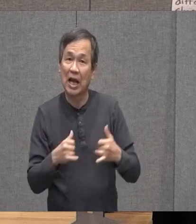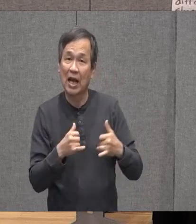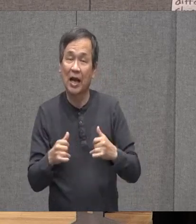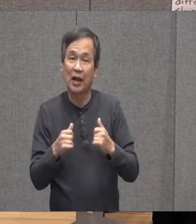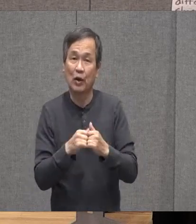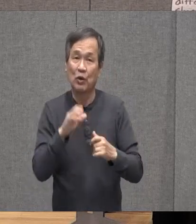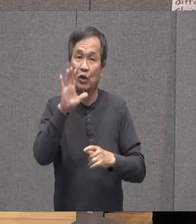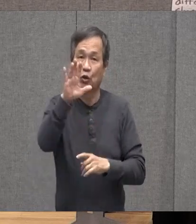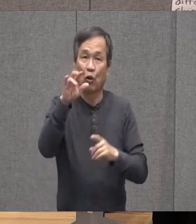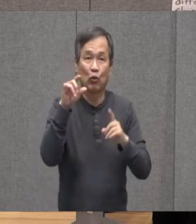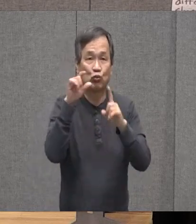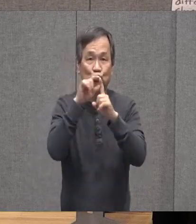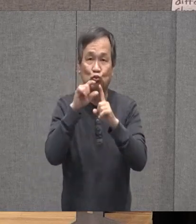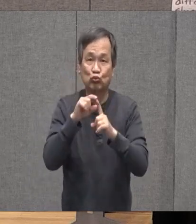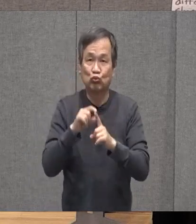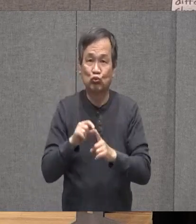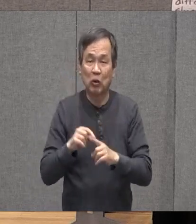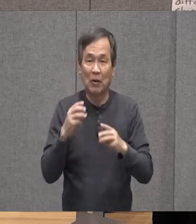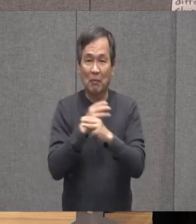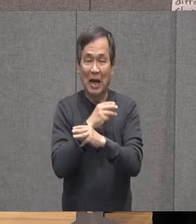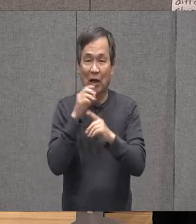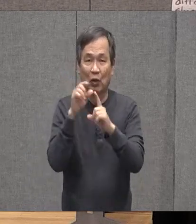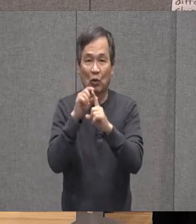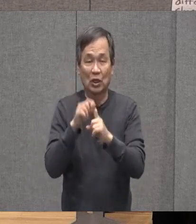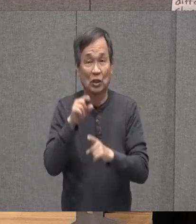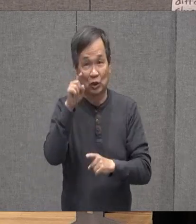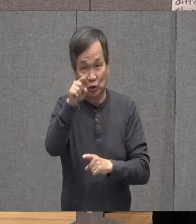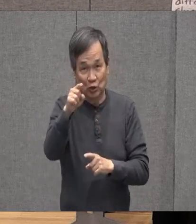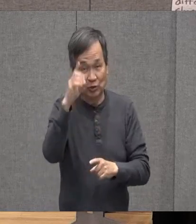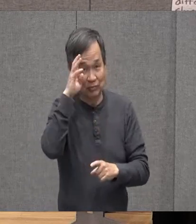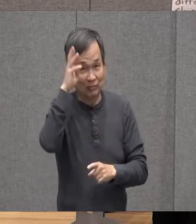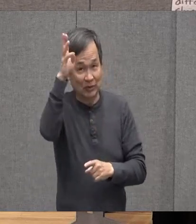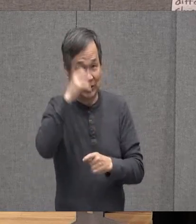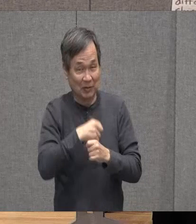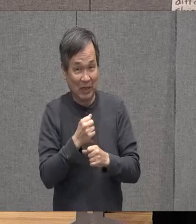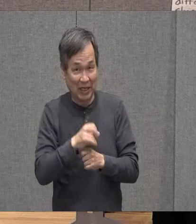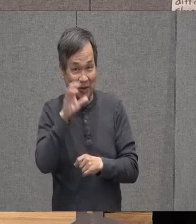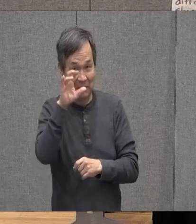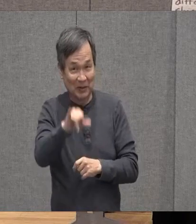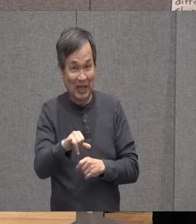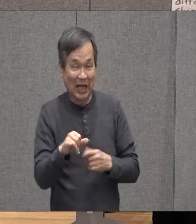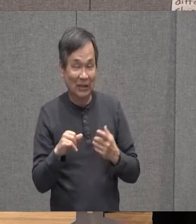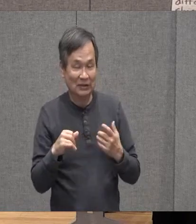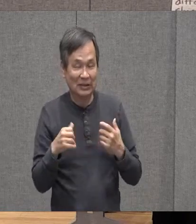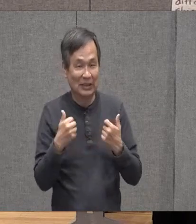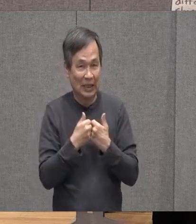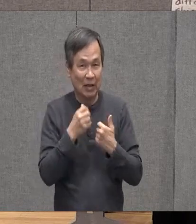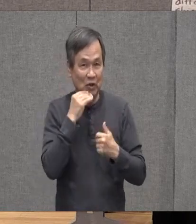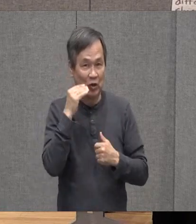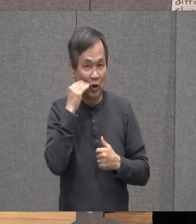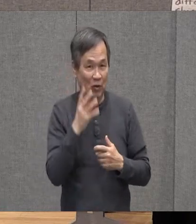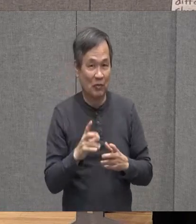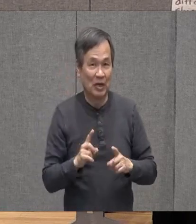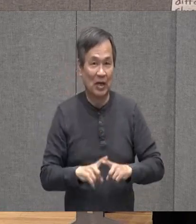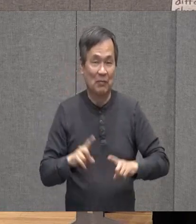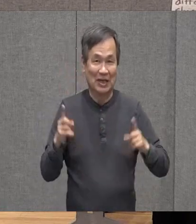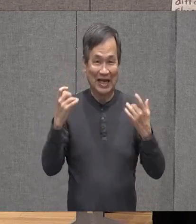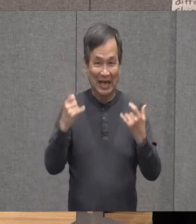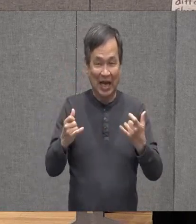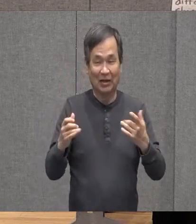So if you guys wanna make up some terms, some related terms, you could do that at home, too. But I do wanna get to our game today